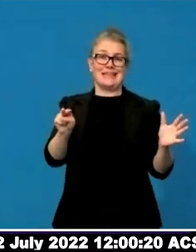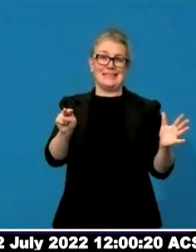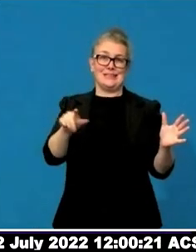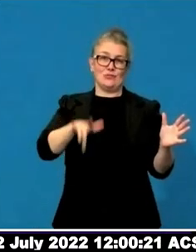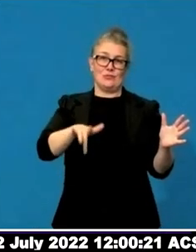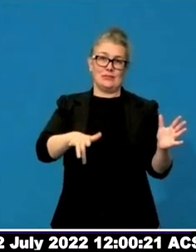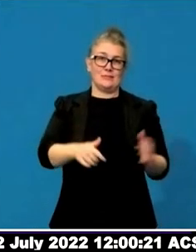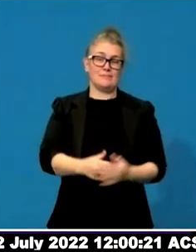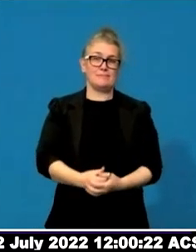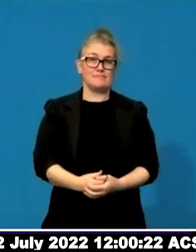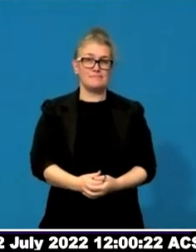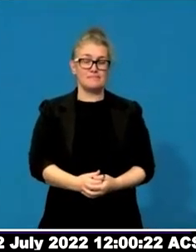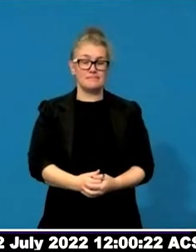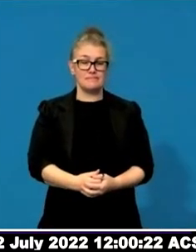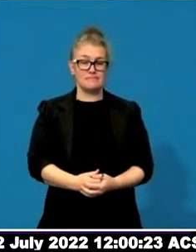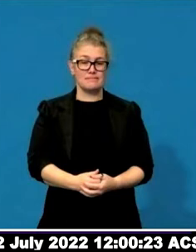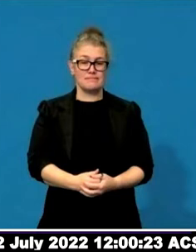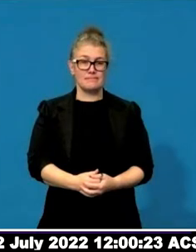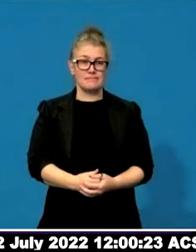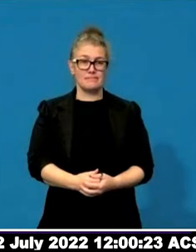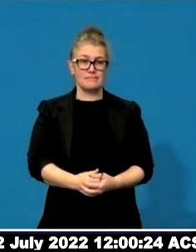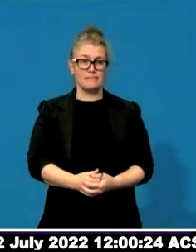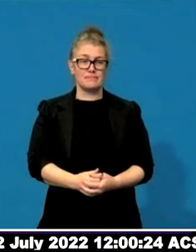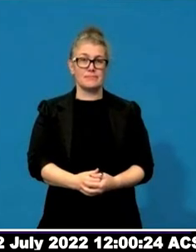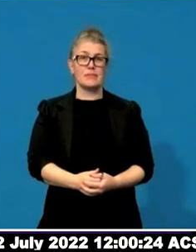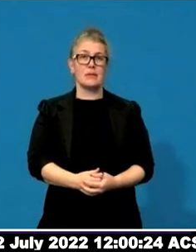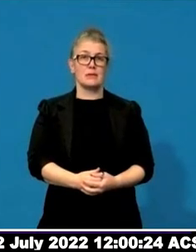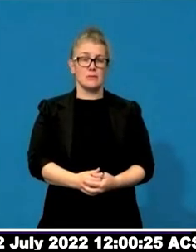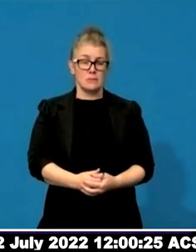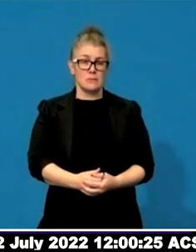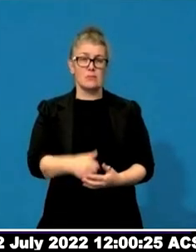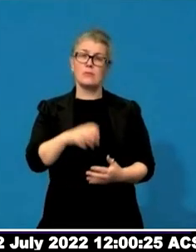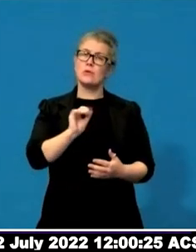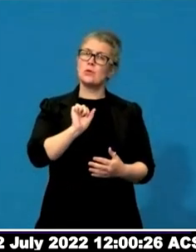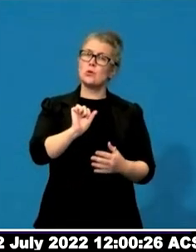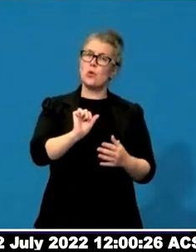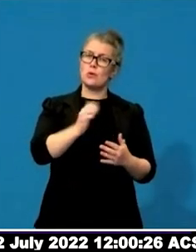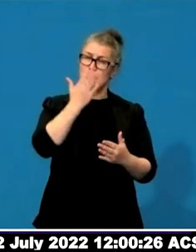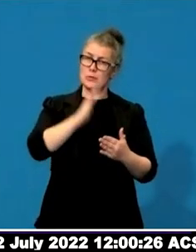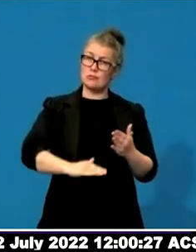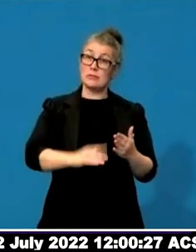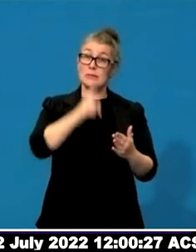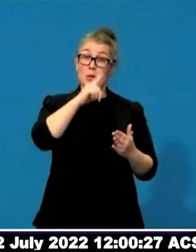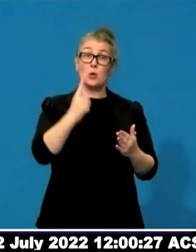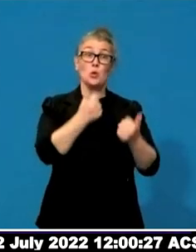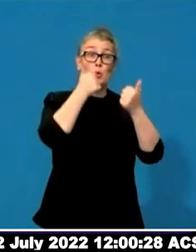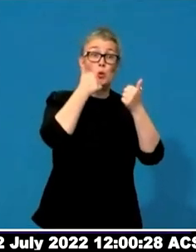So, in your experience, the very good support coordinators in dealing with First Nations people in remote communities